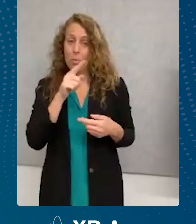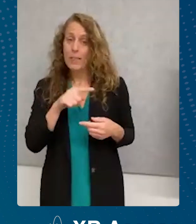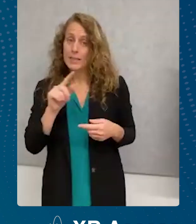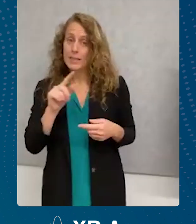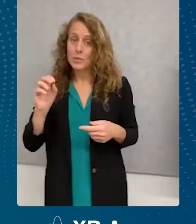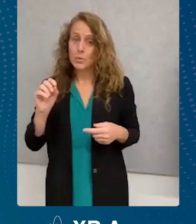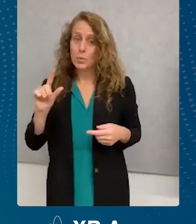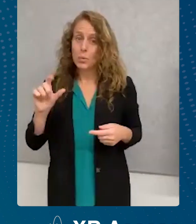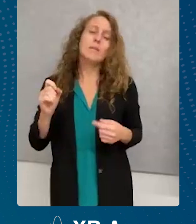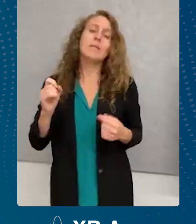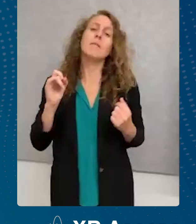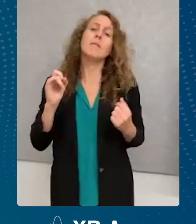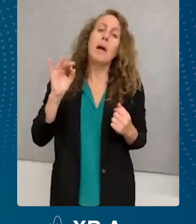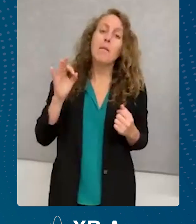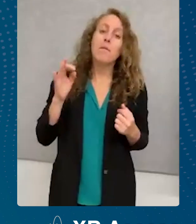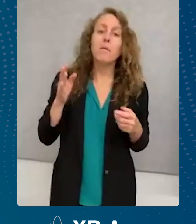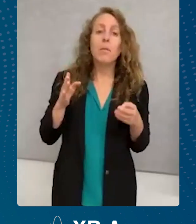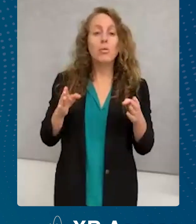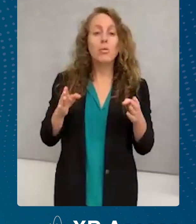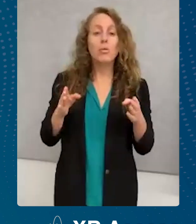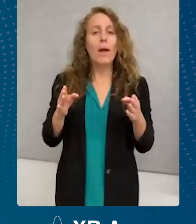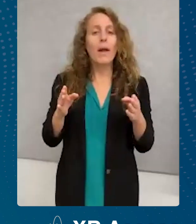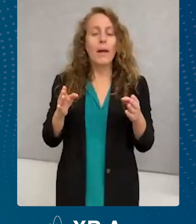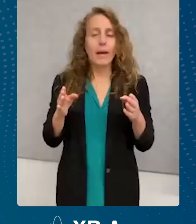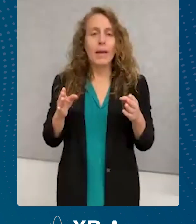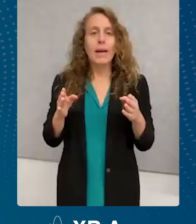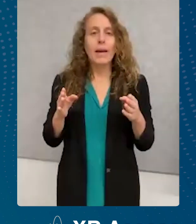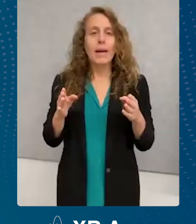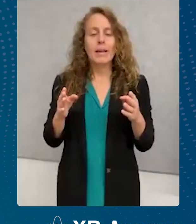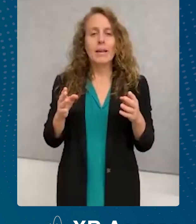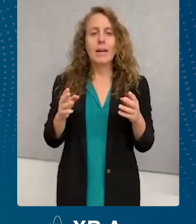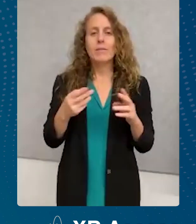to leverage the wide scale labeling through Project